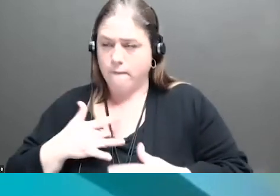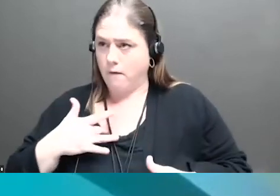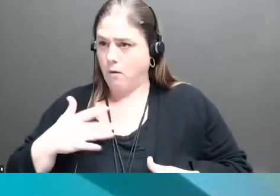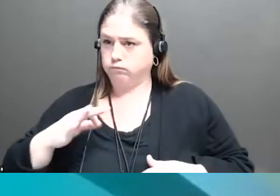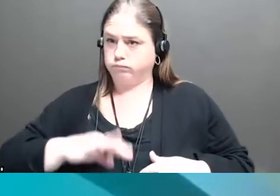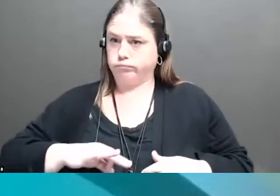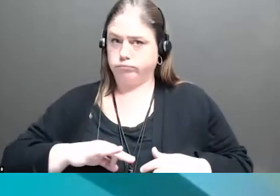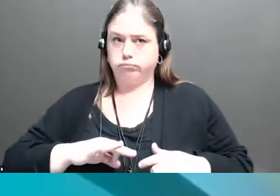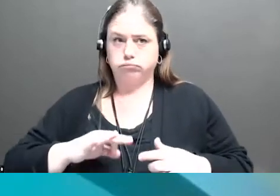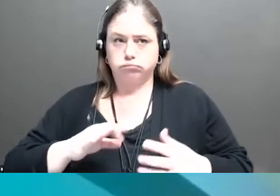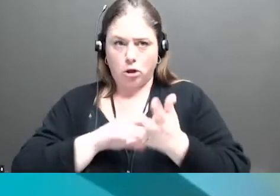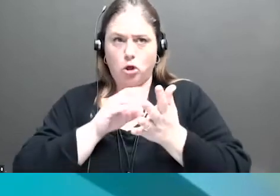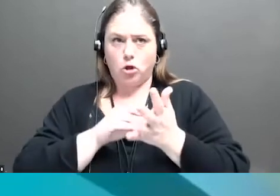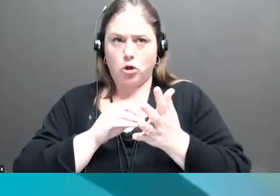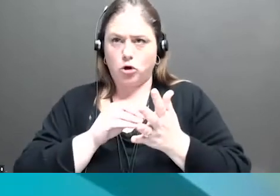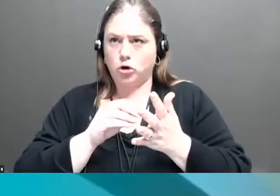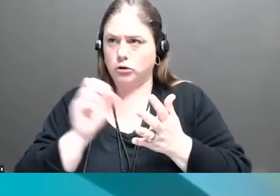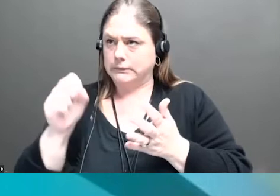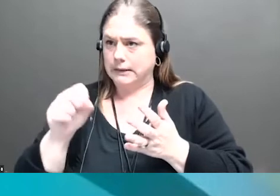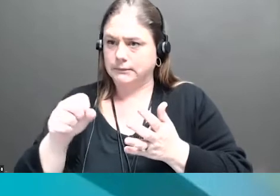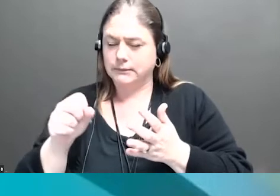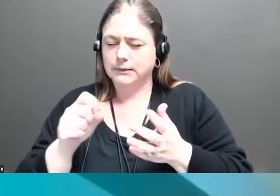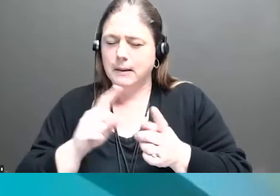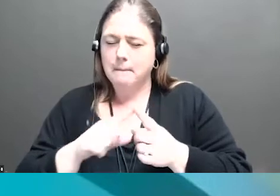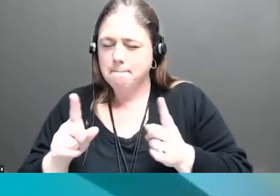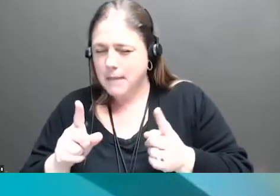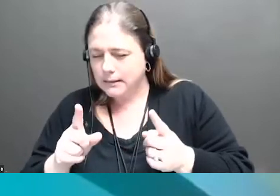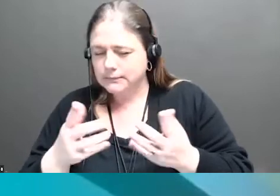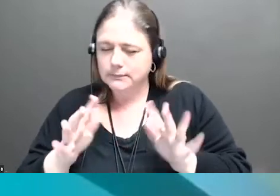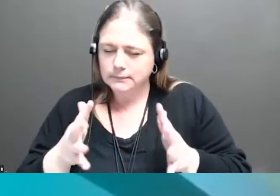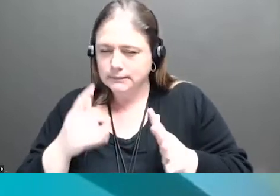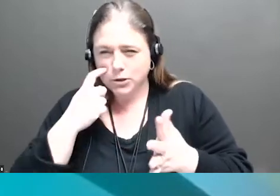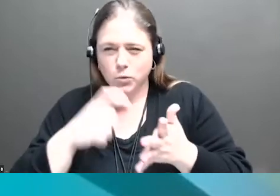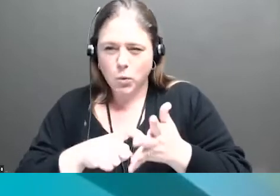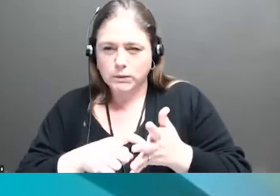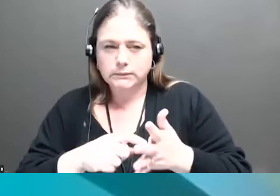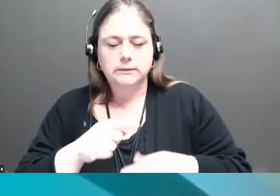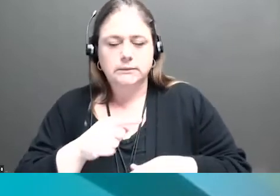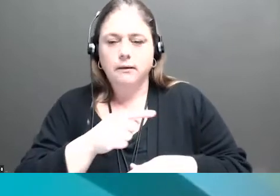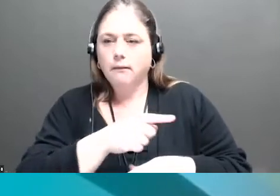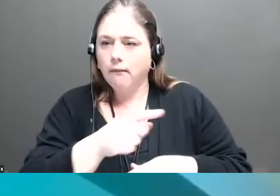But what was noticed that participants themselves began to share more and more their own experience,